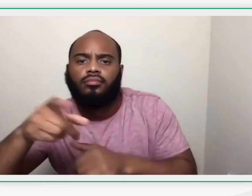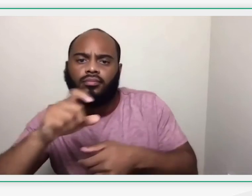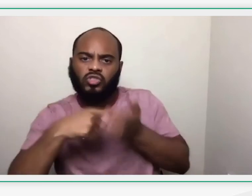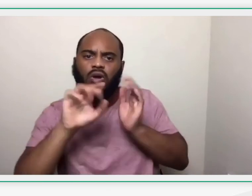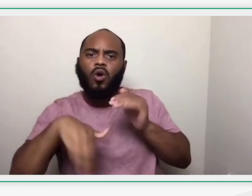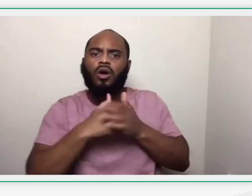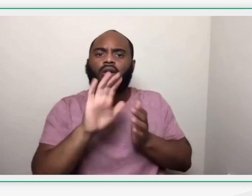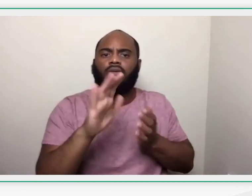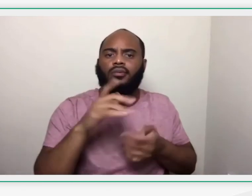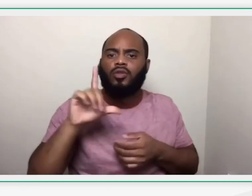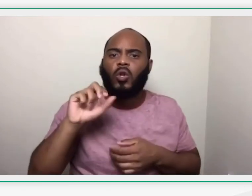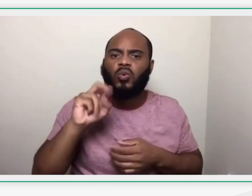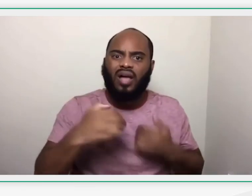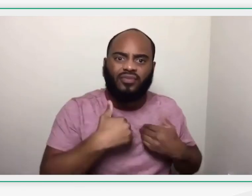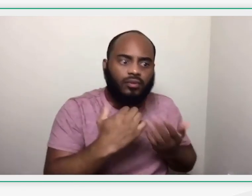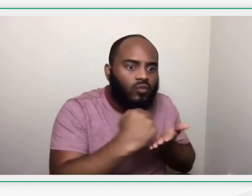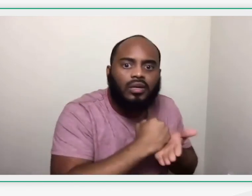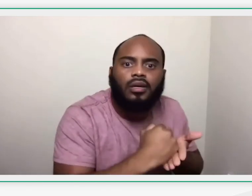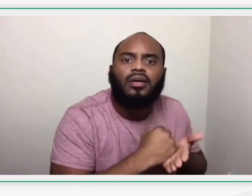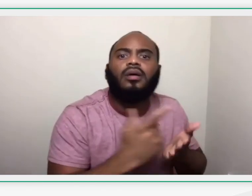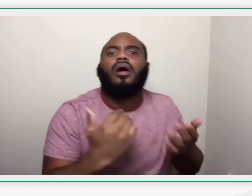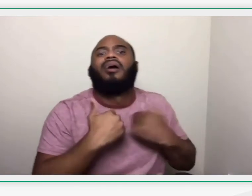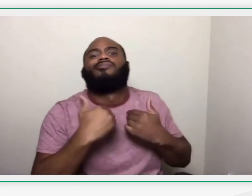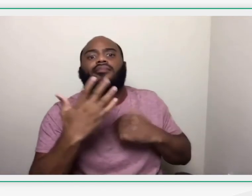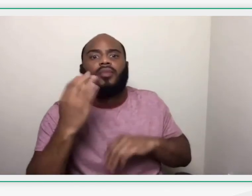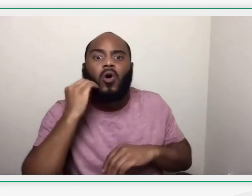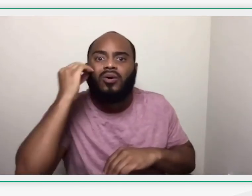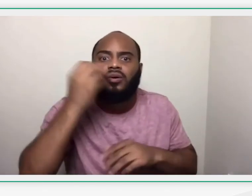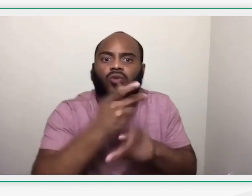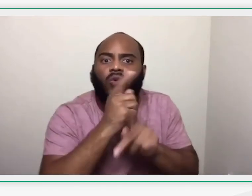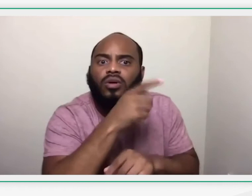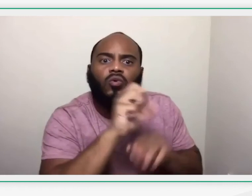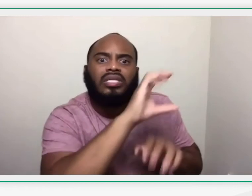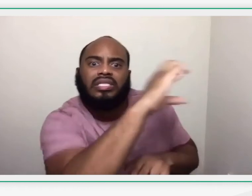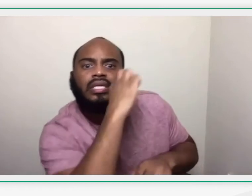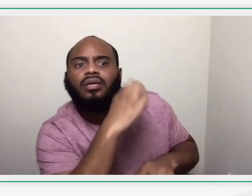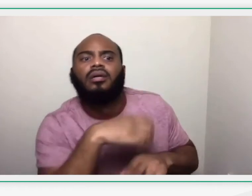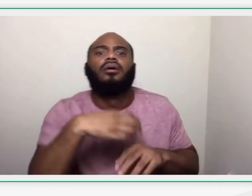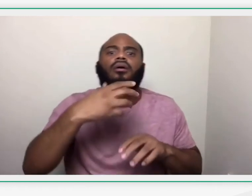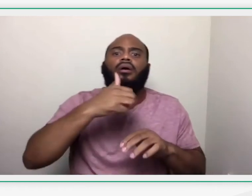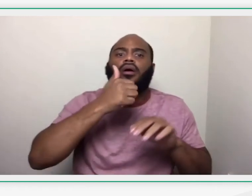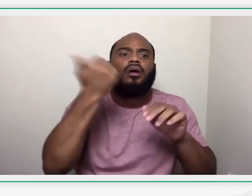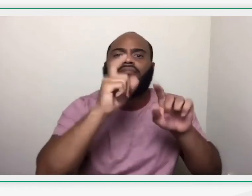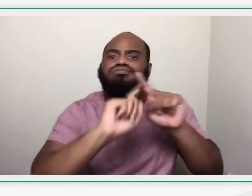So, instead of having to take out a new loan, maybe via a credit card that you already have, or maybe